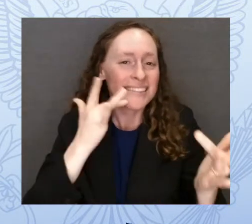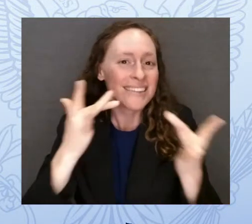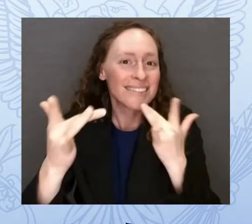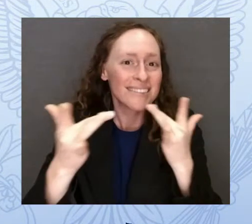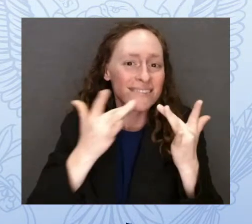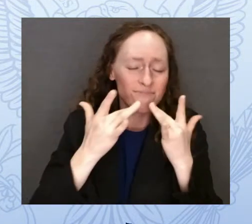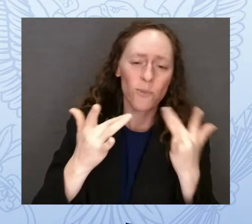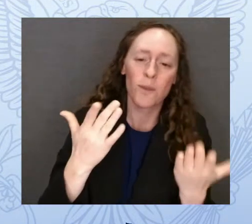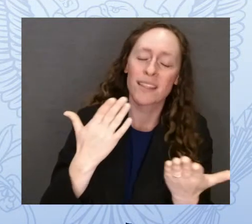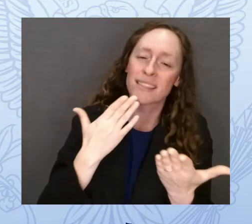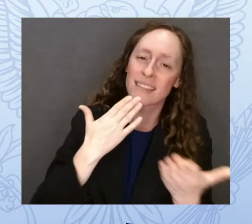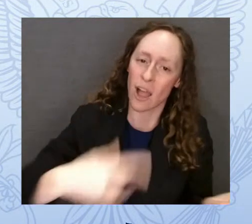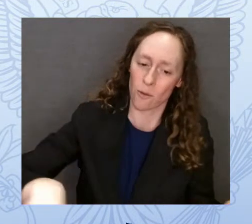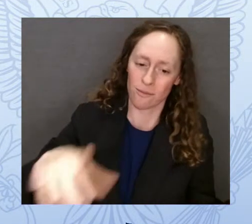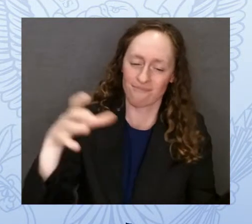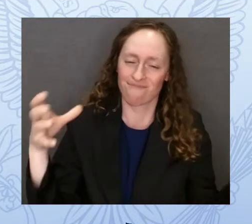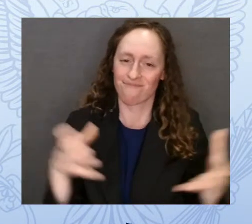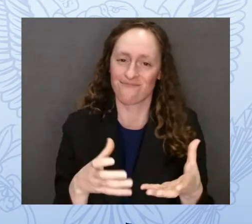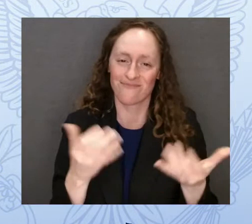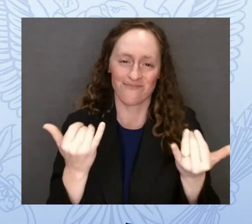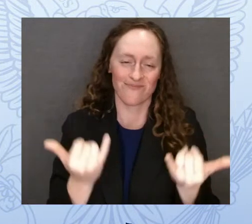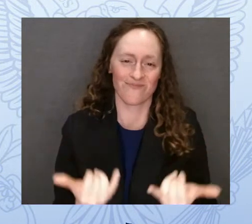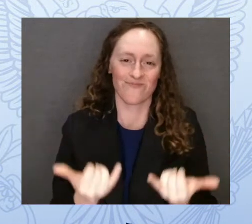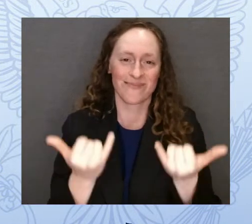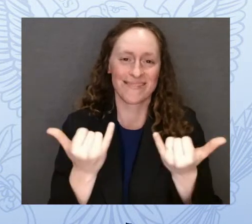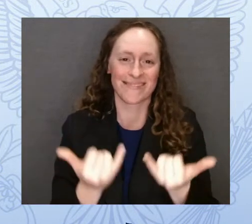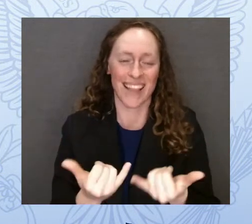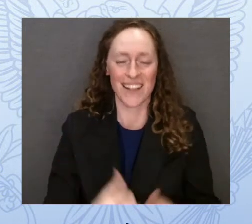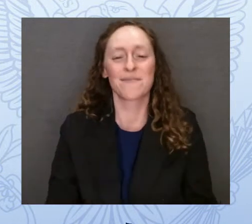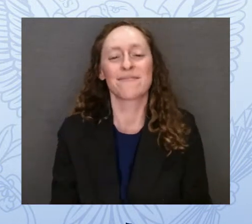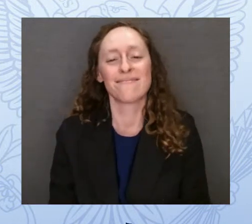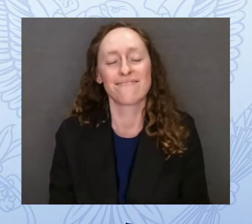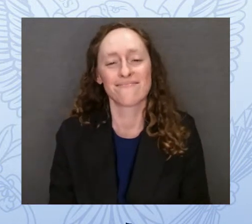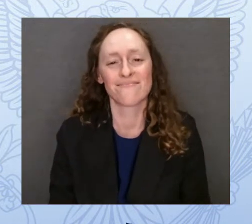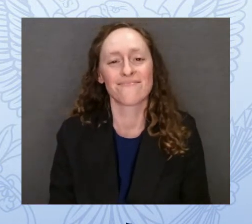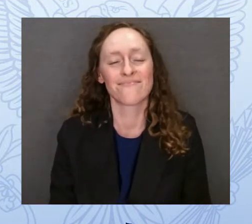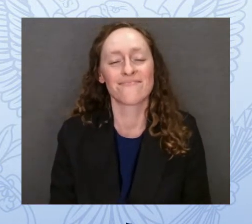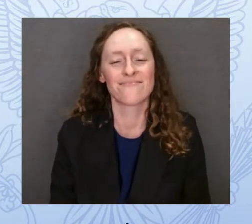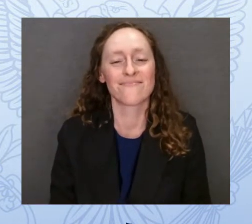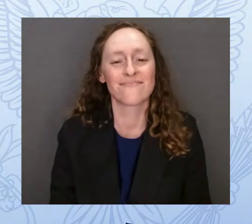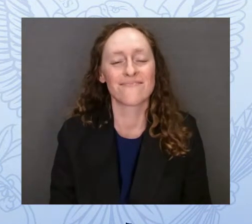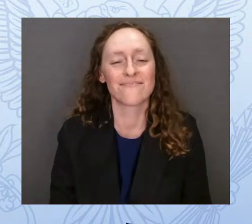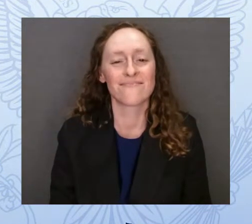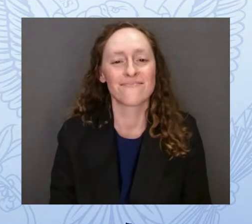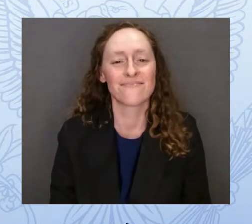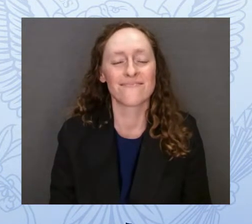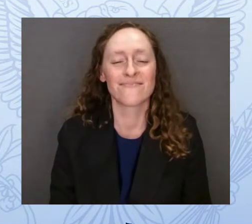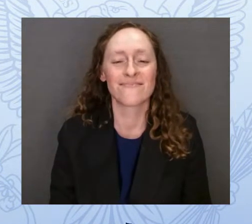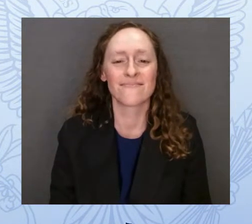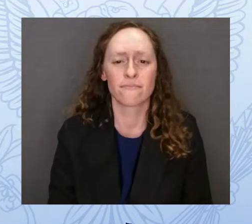Every detail of this dinner has been thoughtfully planned by a team of people from across our government.